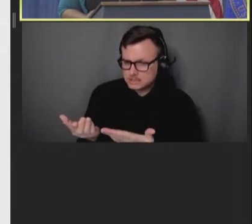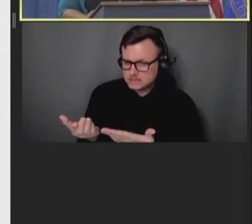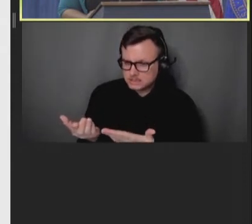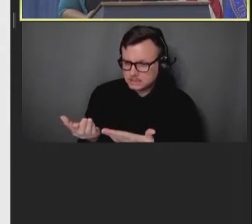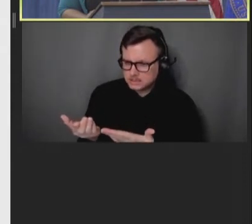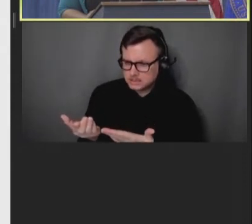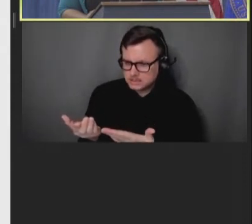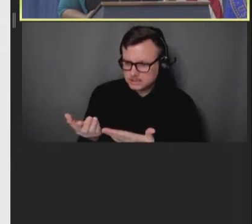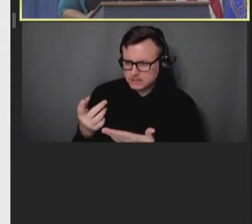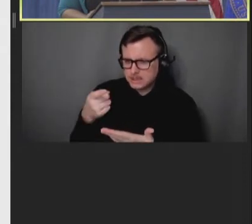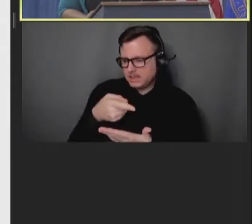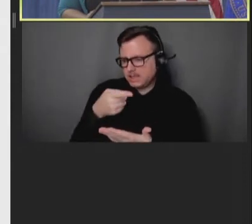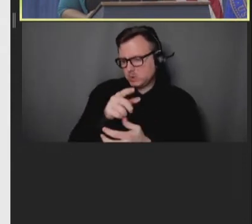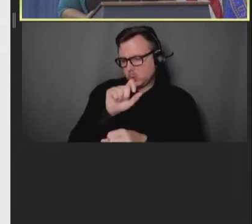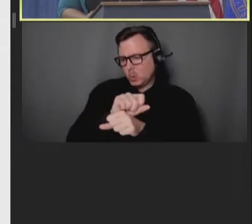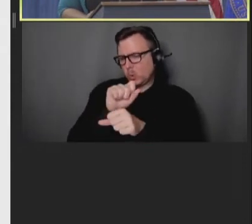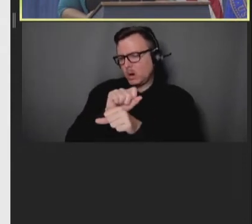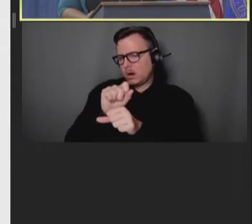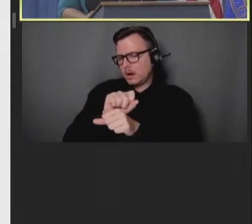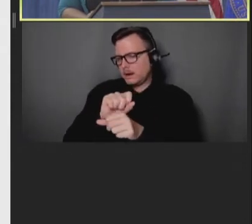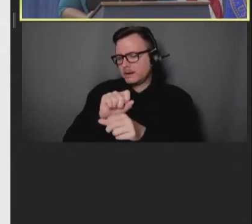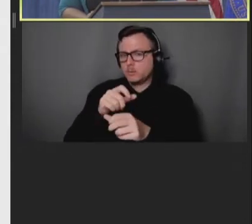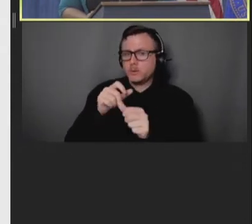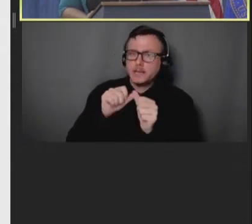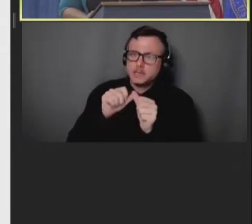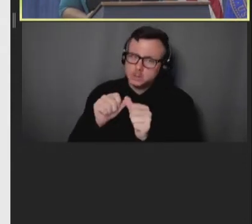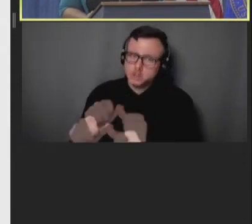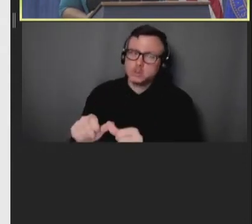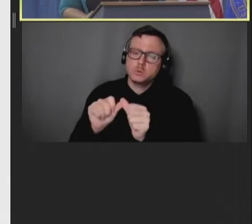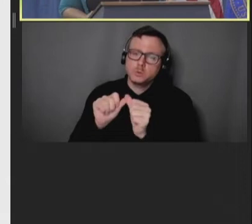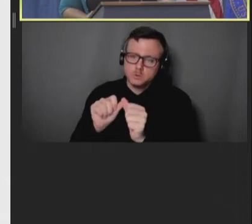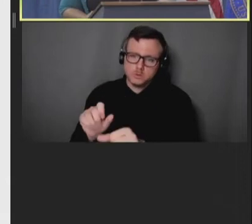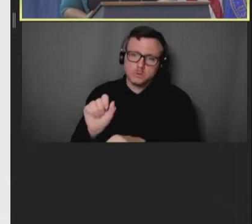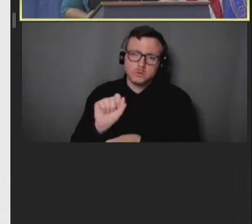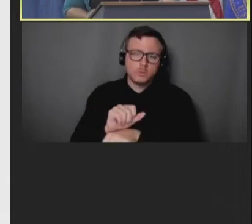body of work that we are continuing to work on, not just the communications piece,